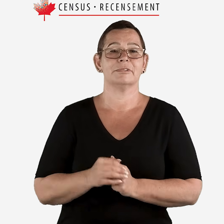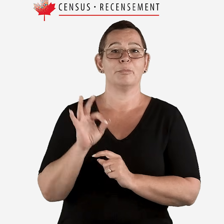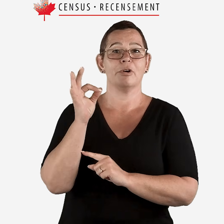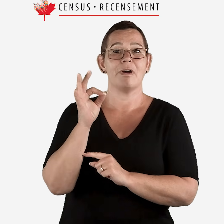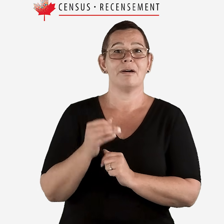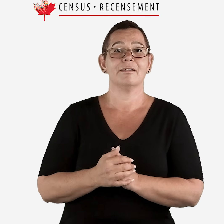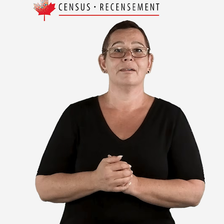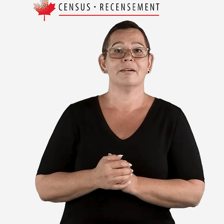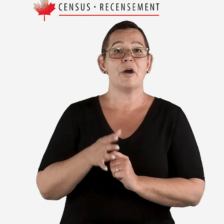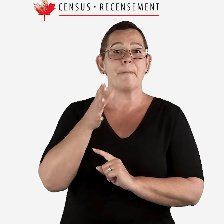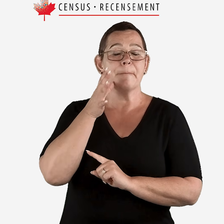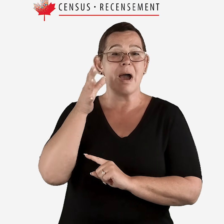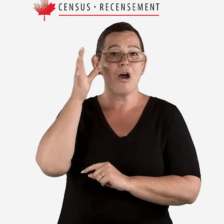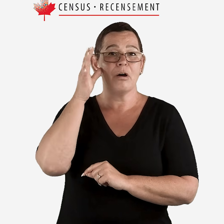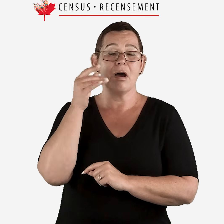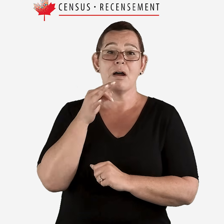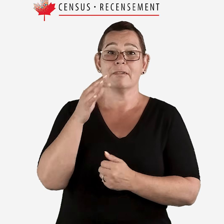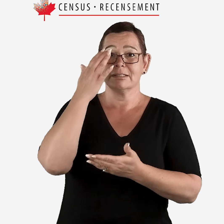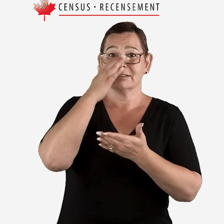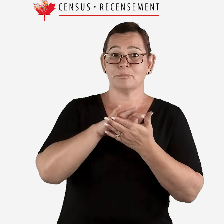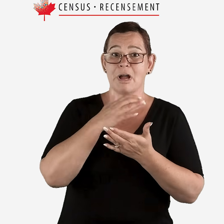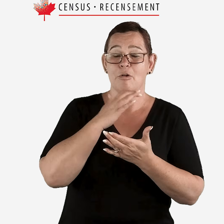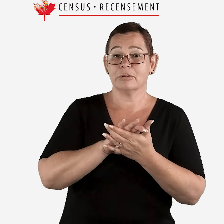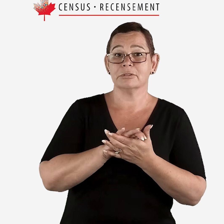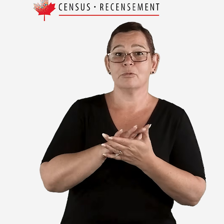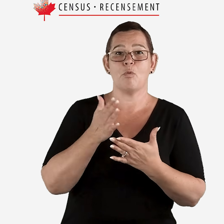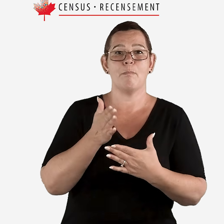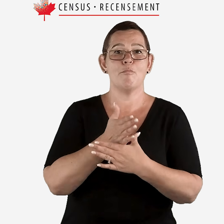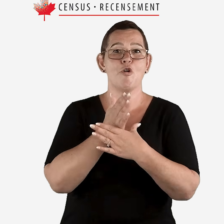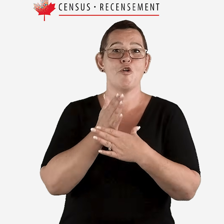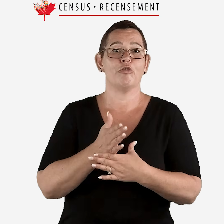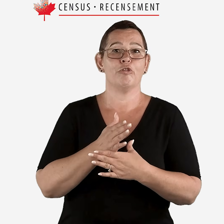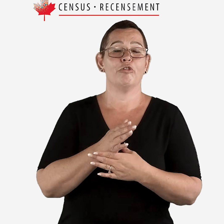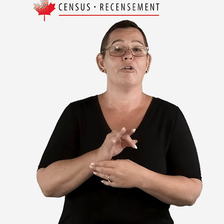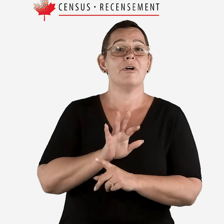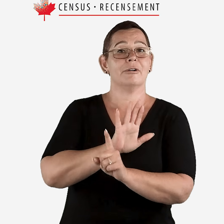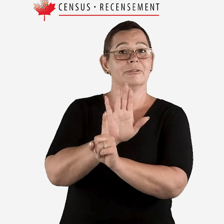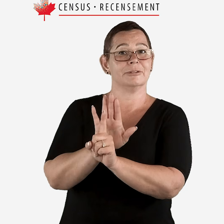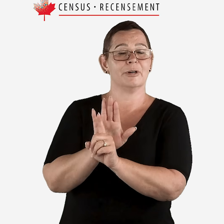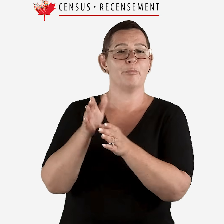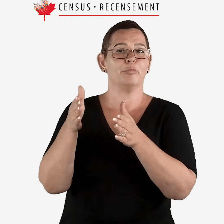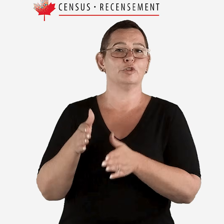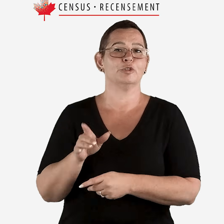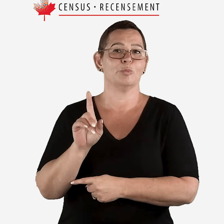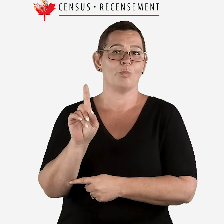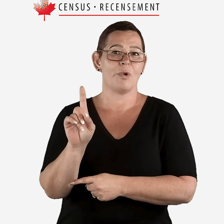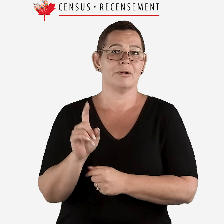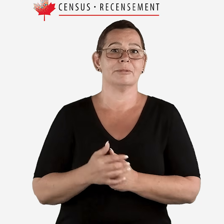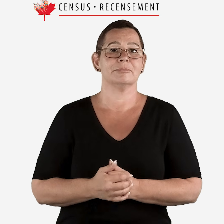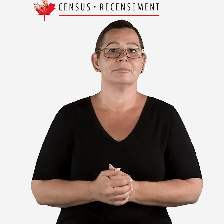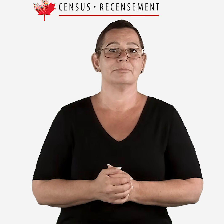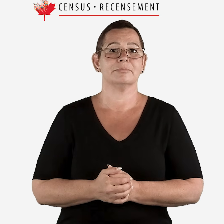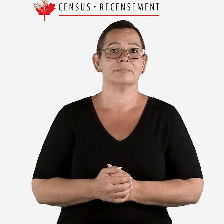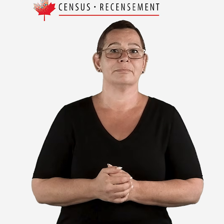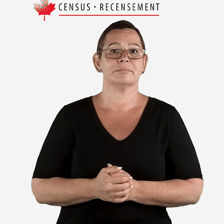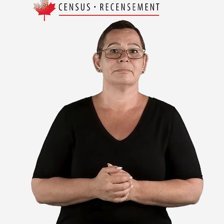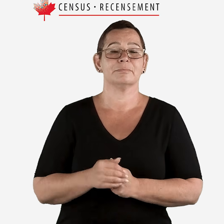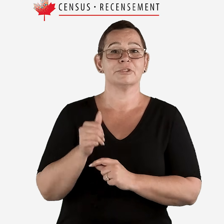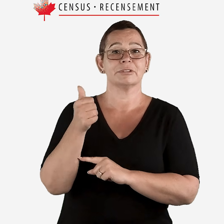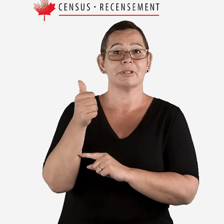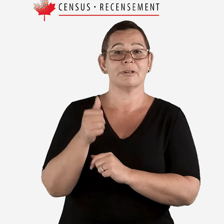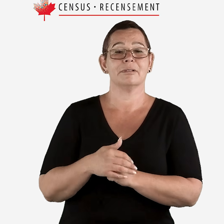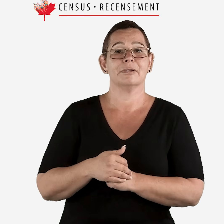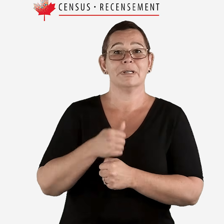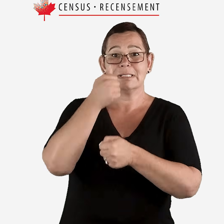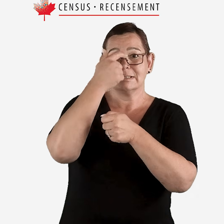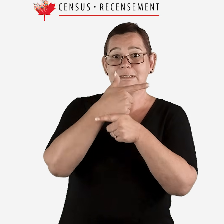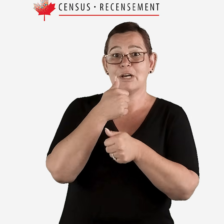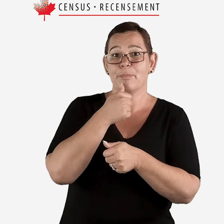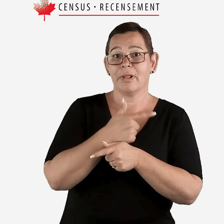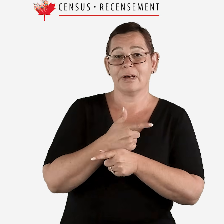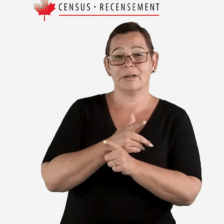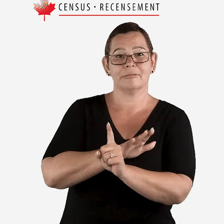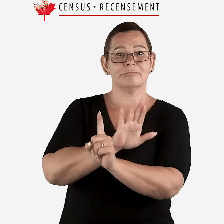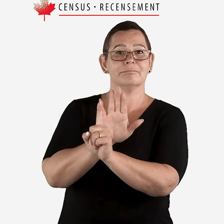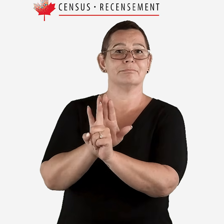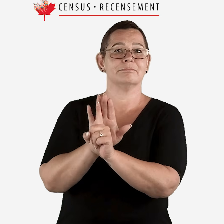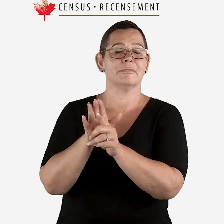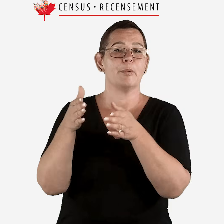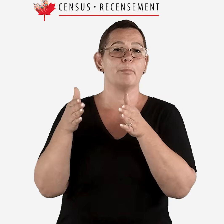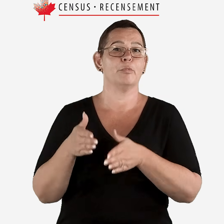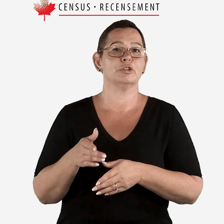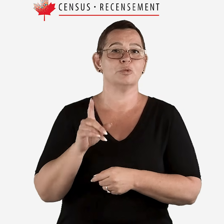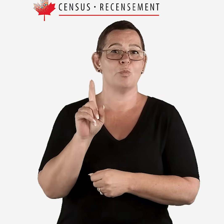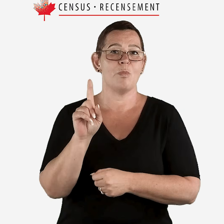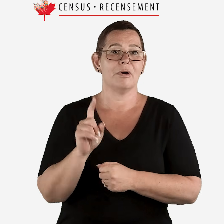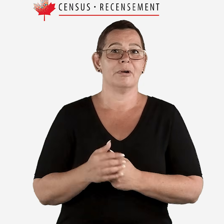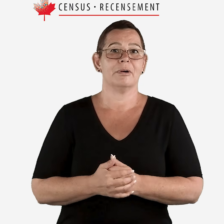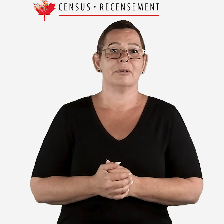Response option 9: Parent of spouse or partner of Person 1 Response option 10: Sibling of Person 1